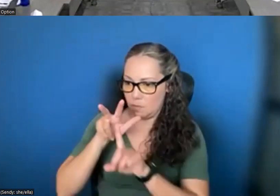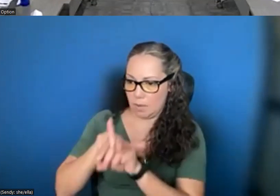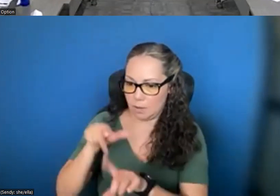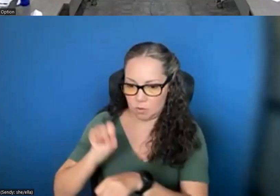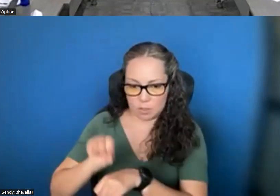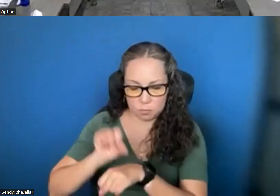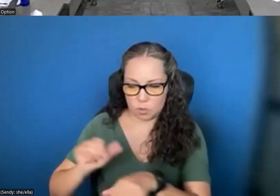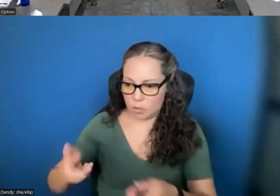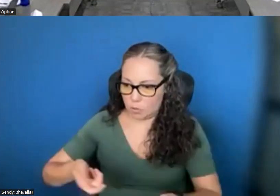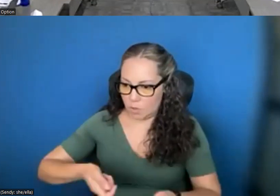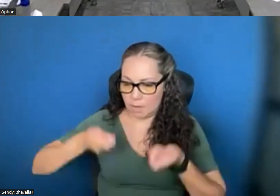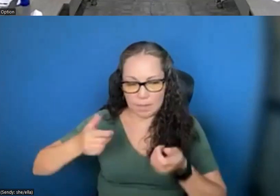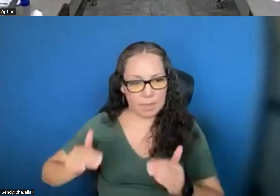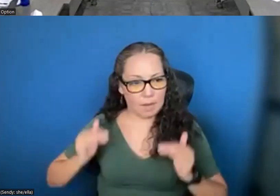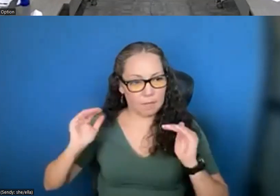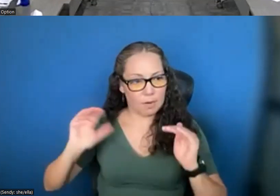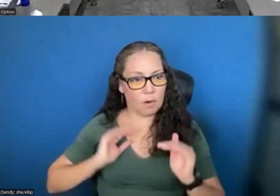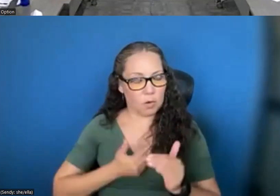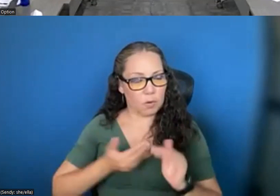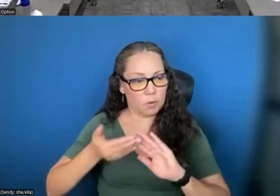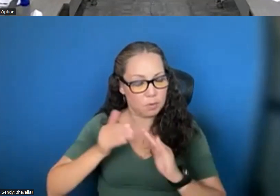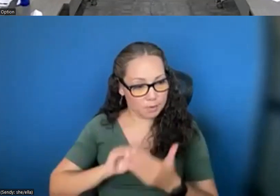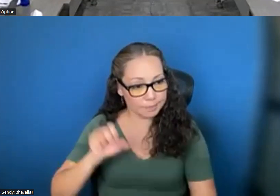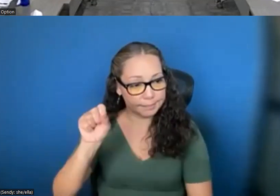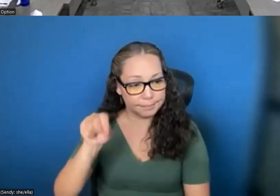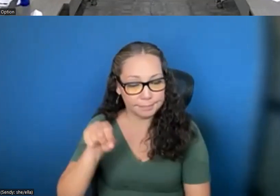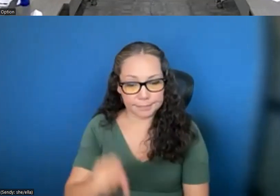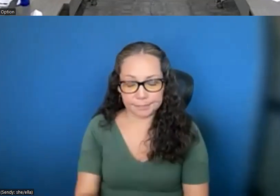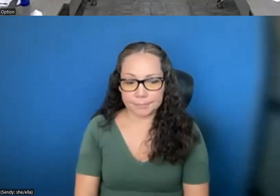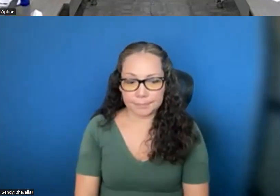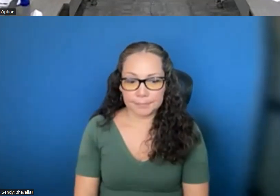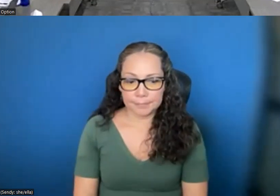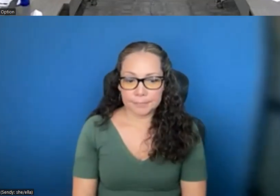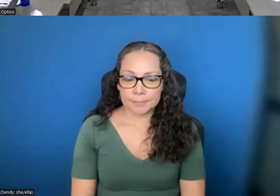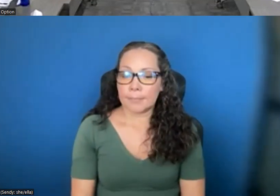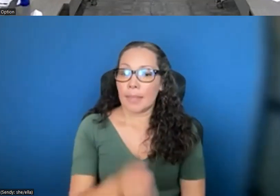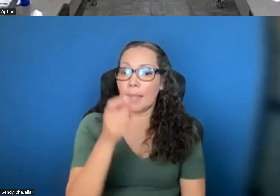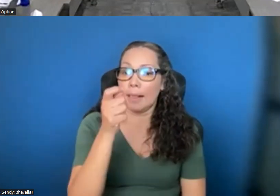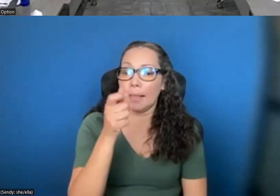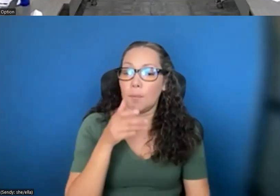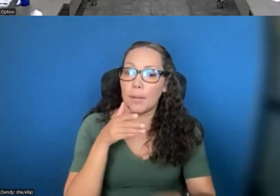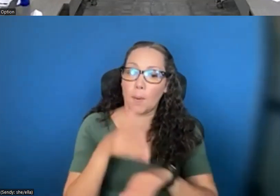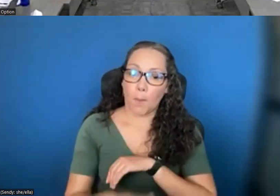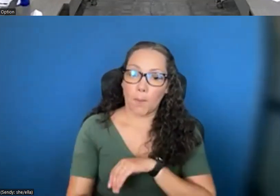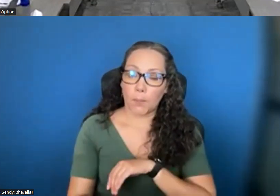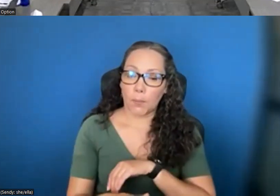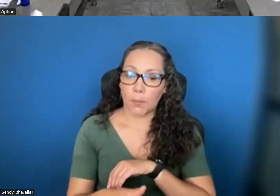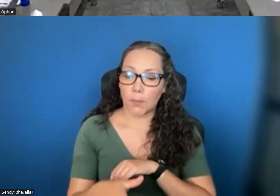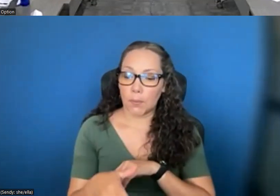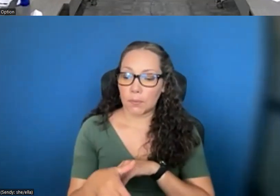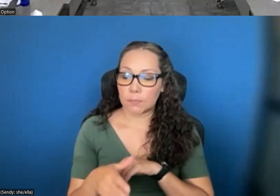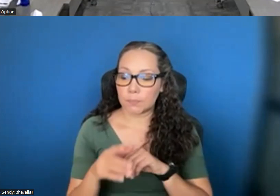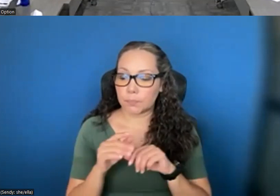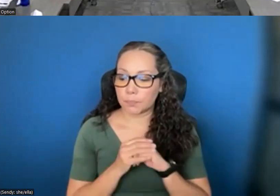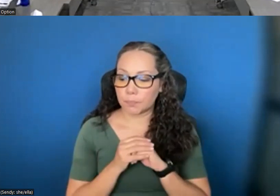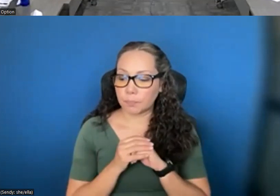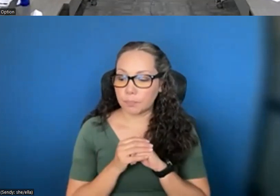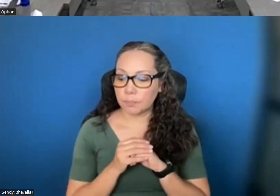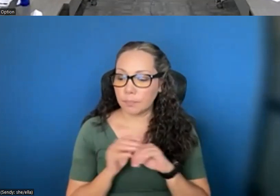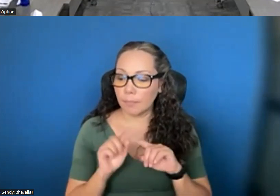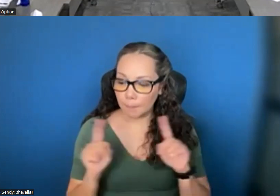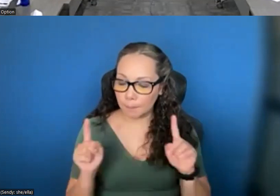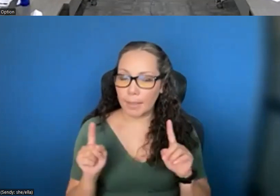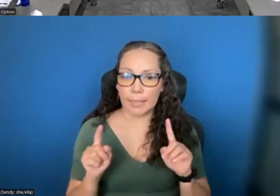our community um so we are a little over um but we're gonna uh Cindy pass it to you for